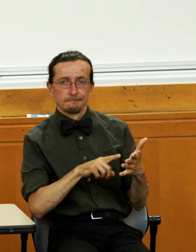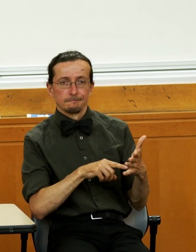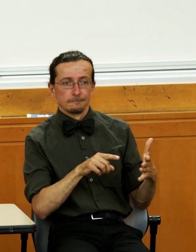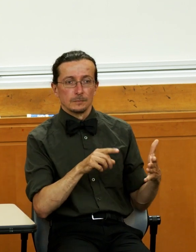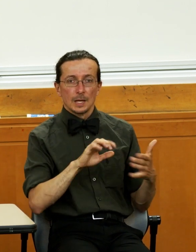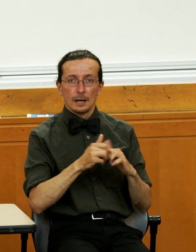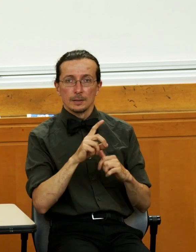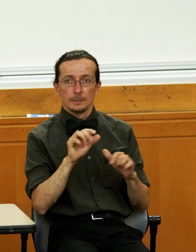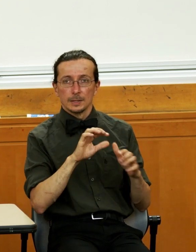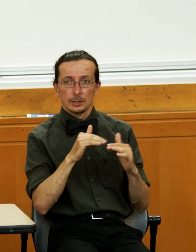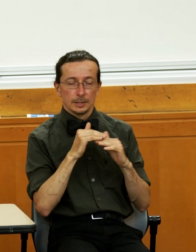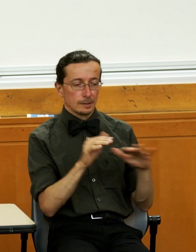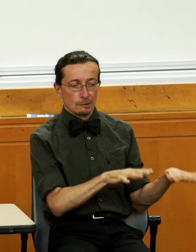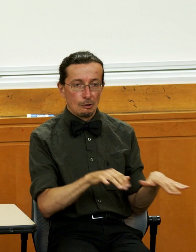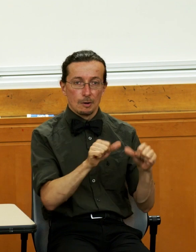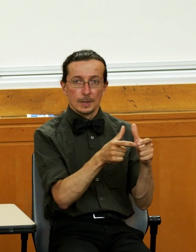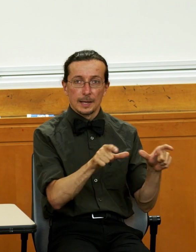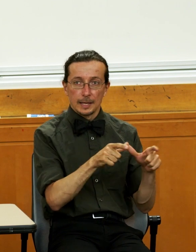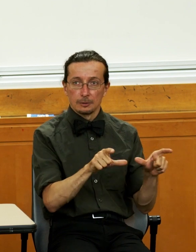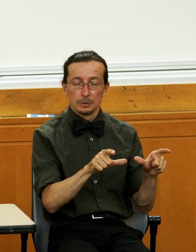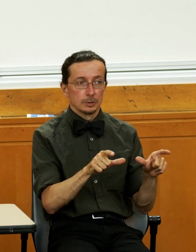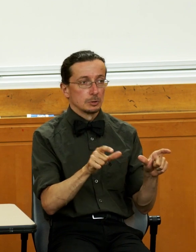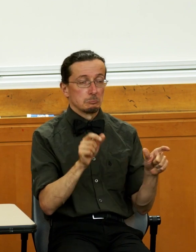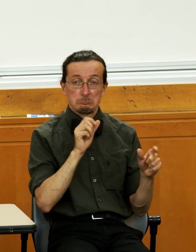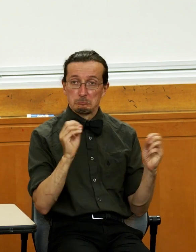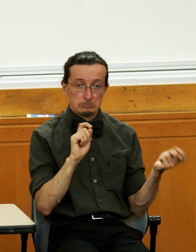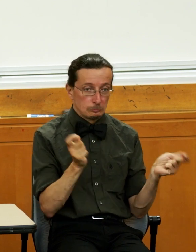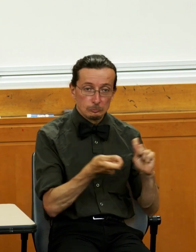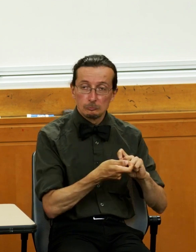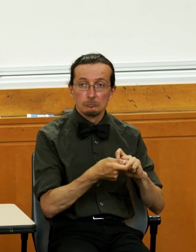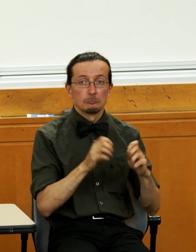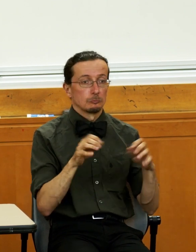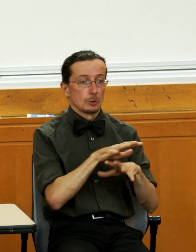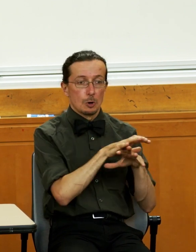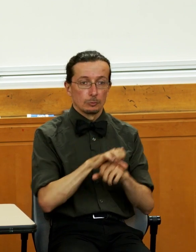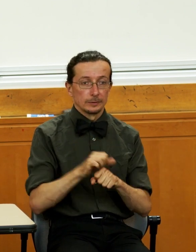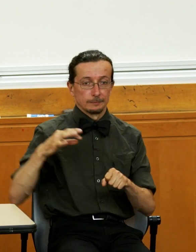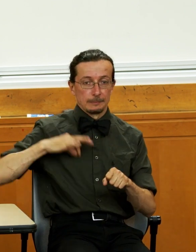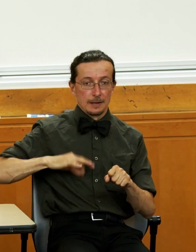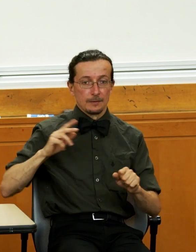of Disability Justice without changes or practices that benefit the people for whom